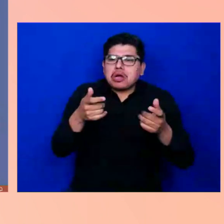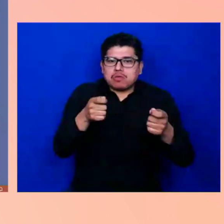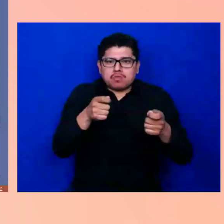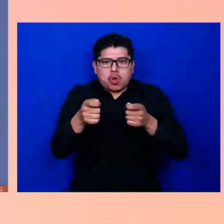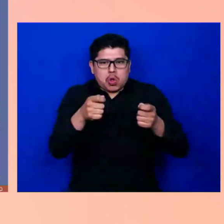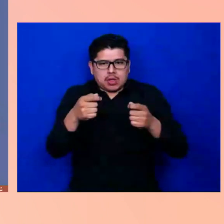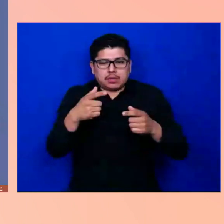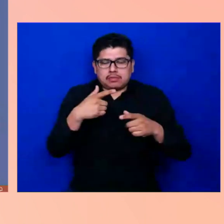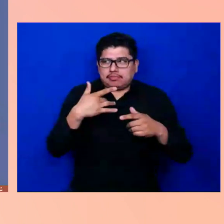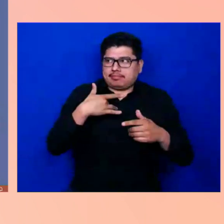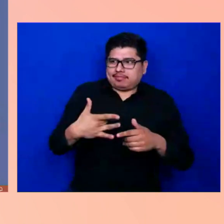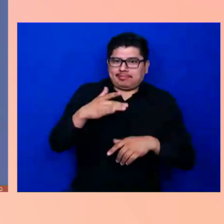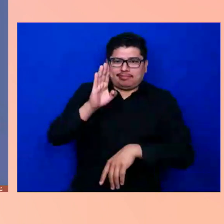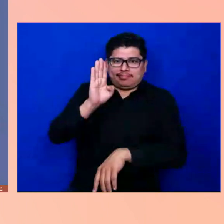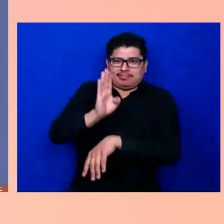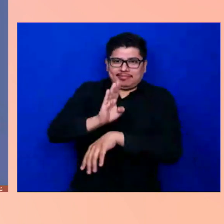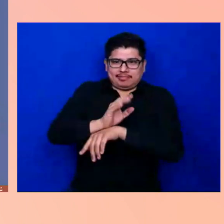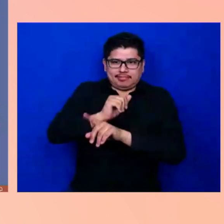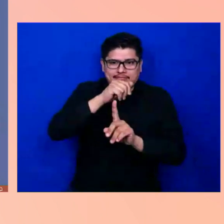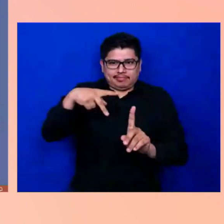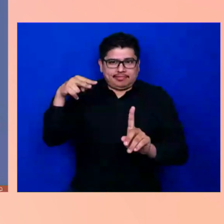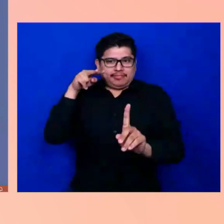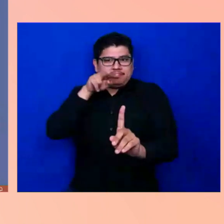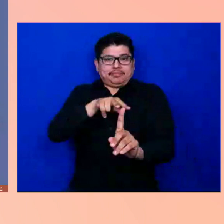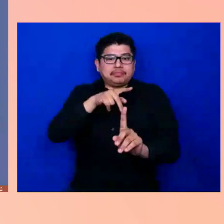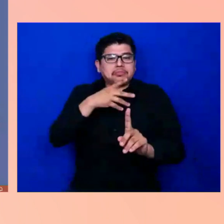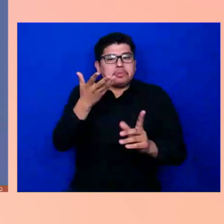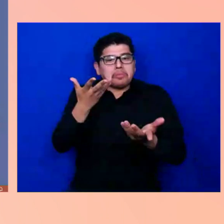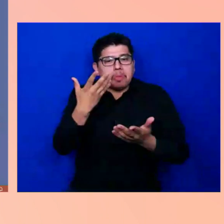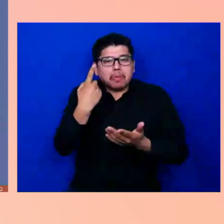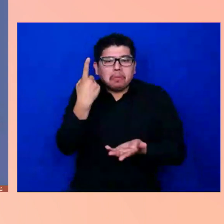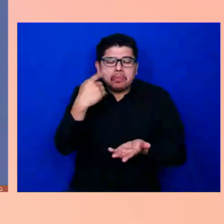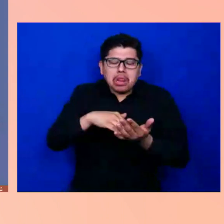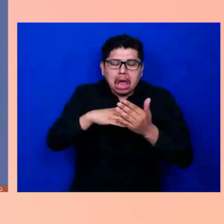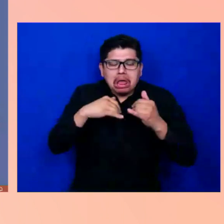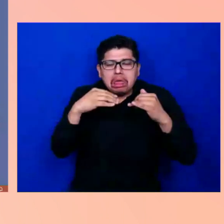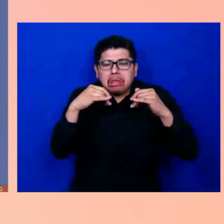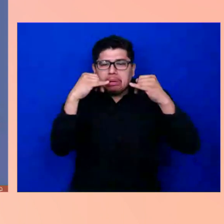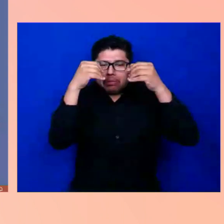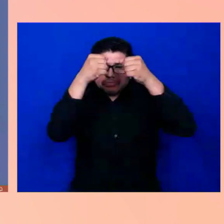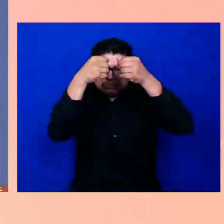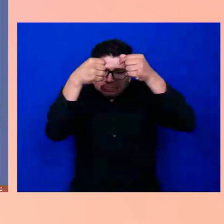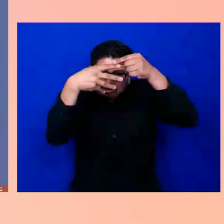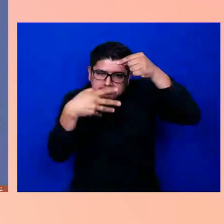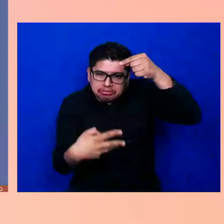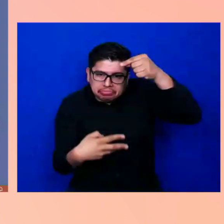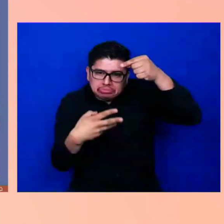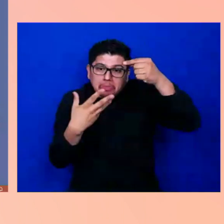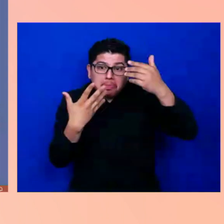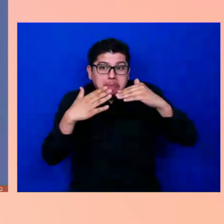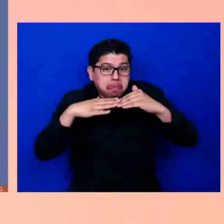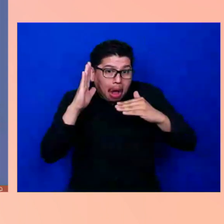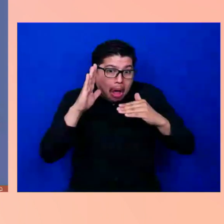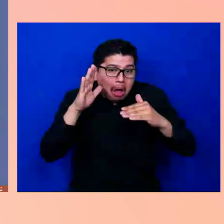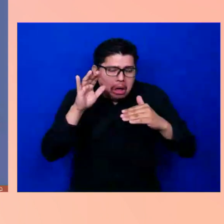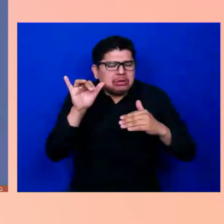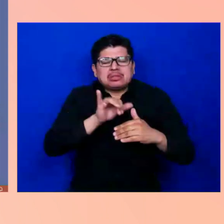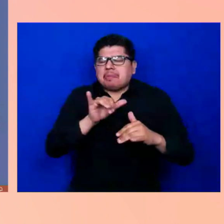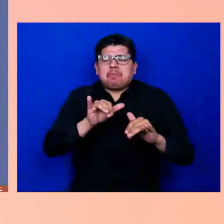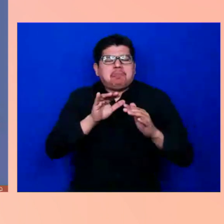might run to a 1,000 lines of SAML or more. This is same approach fixing those applications. as this one, just one at a time,